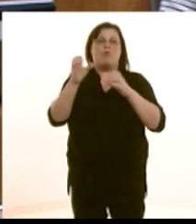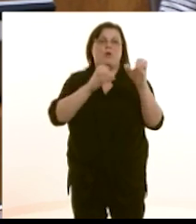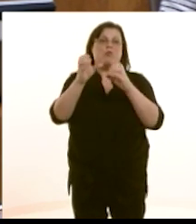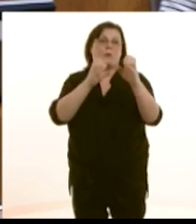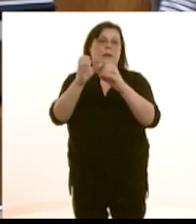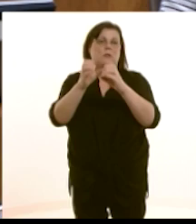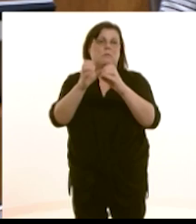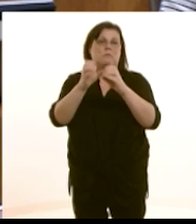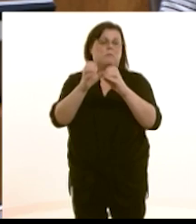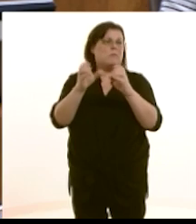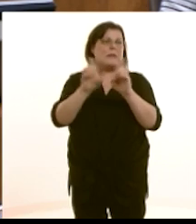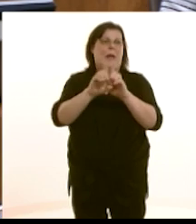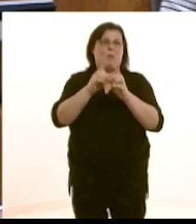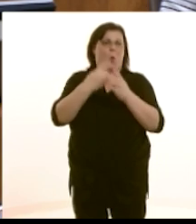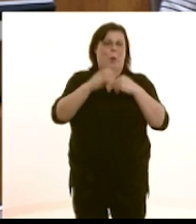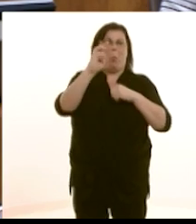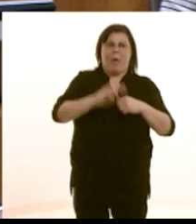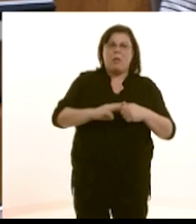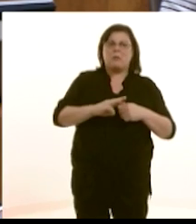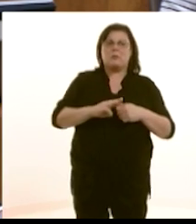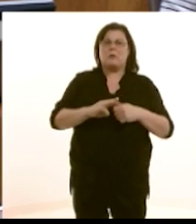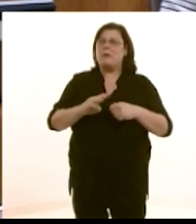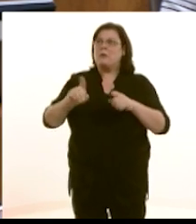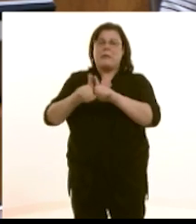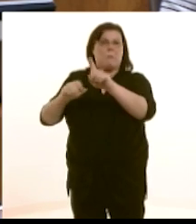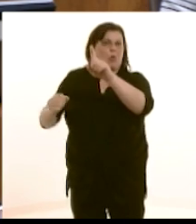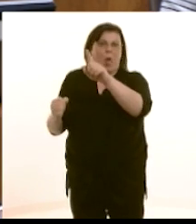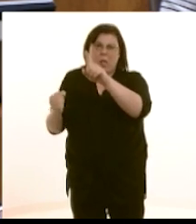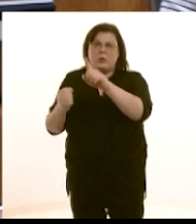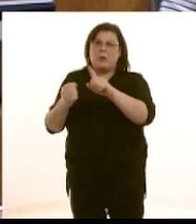that all of us, in all levels of government, including Scotland, have to rise to.